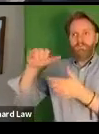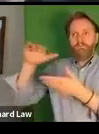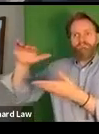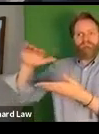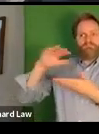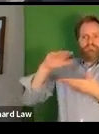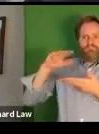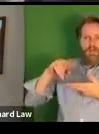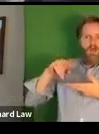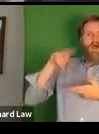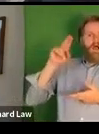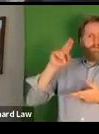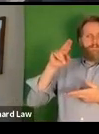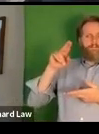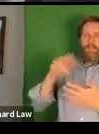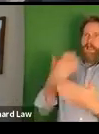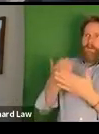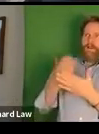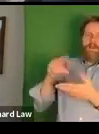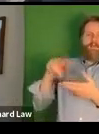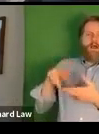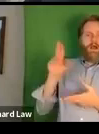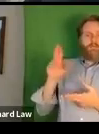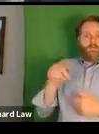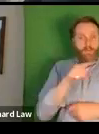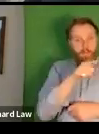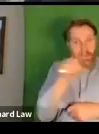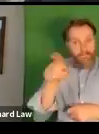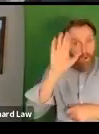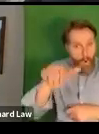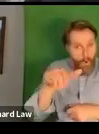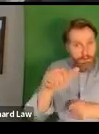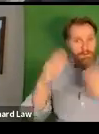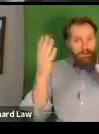union's claim so anyone watching tonight please join in all our activities over